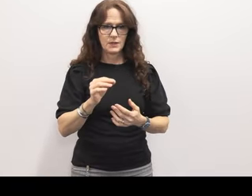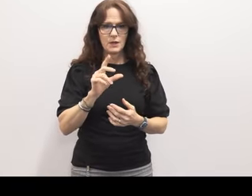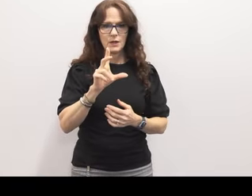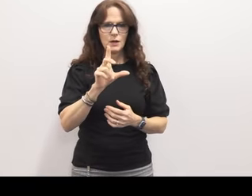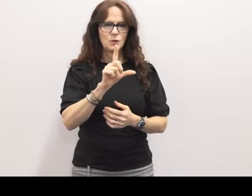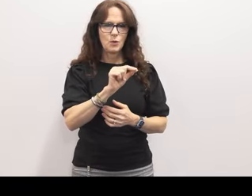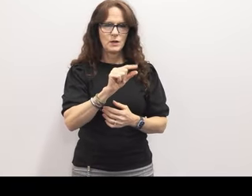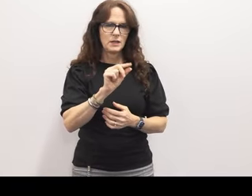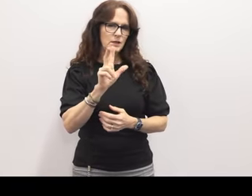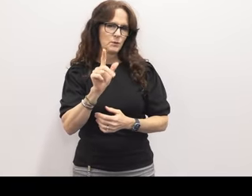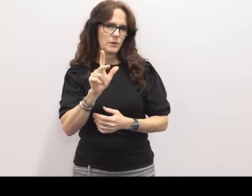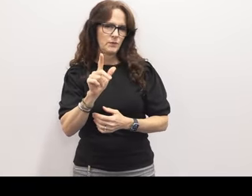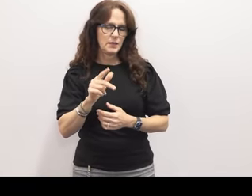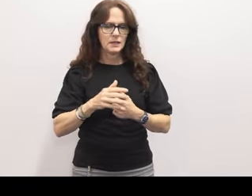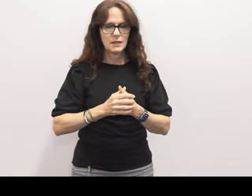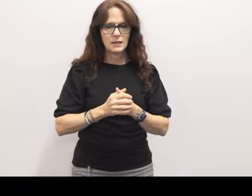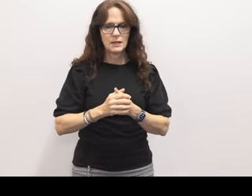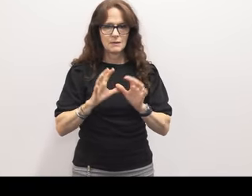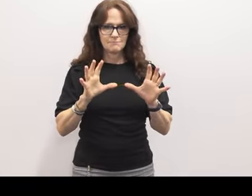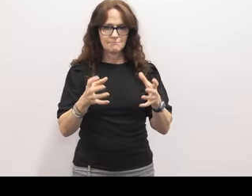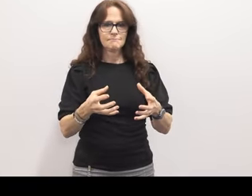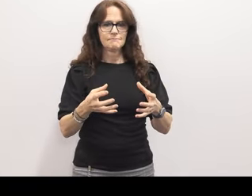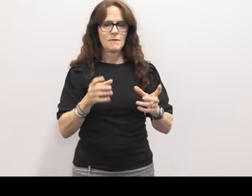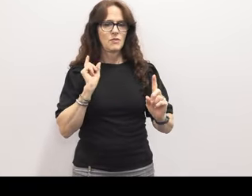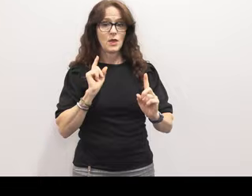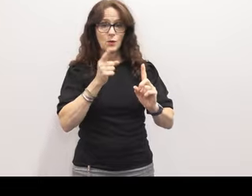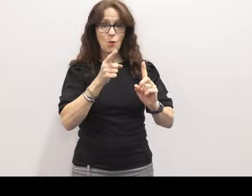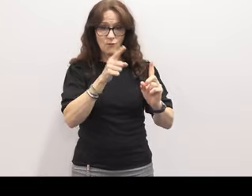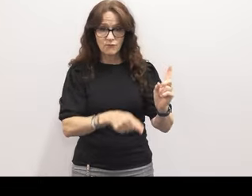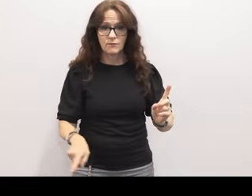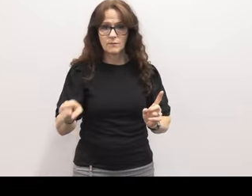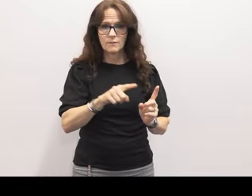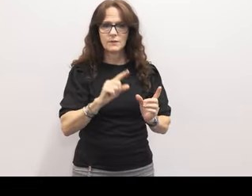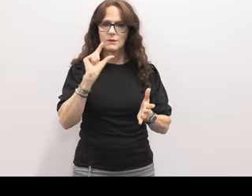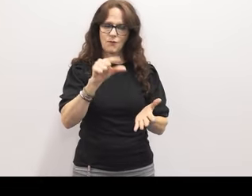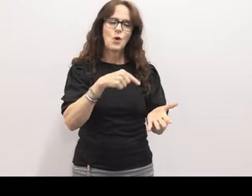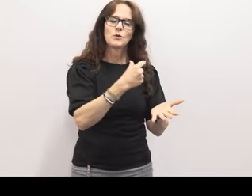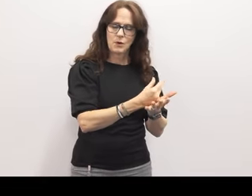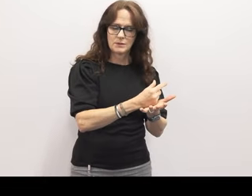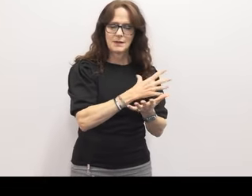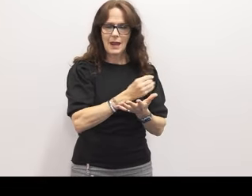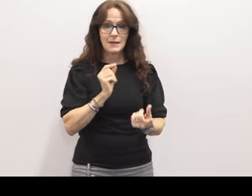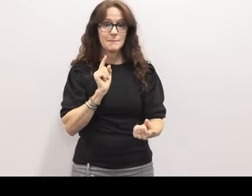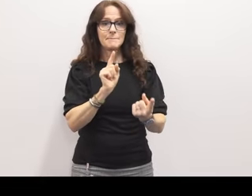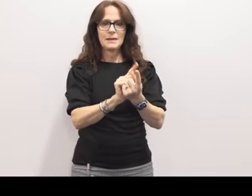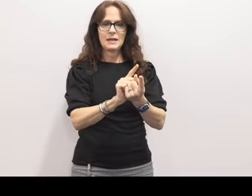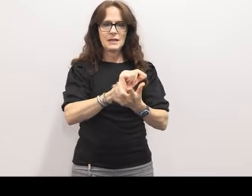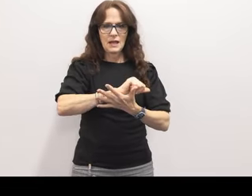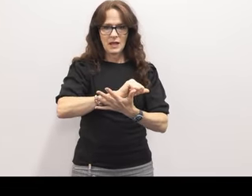and ultimately the goal for our students is to graduate and meet the A through G requirements,